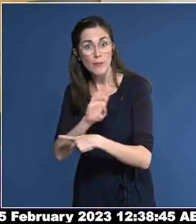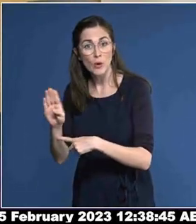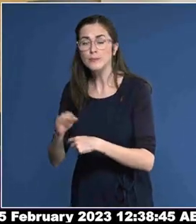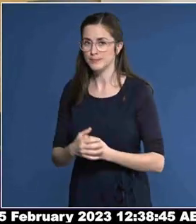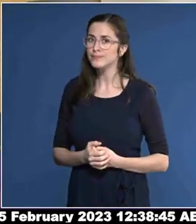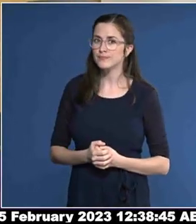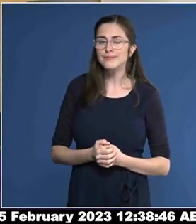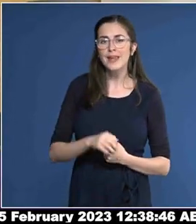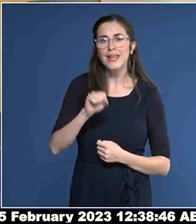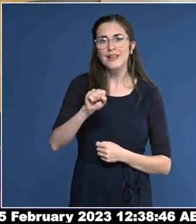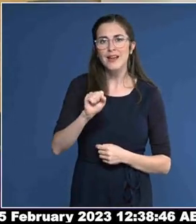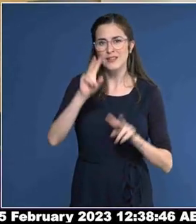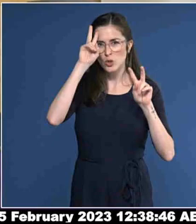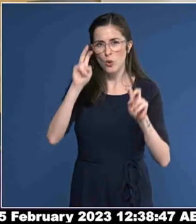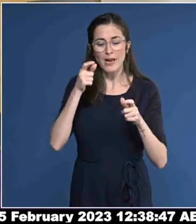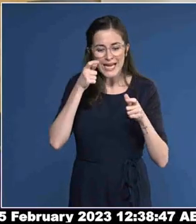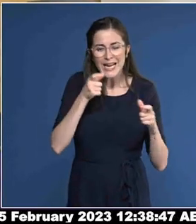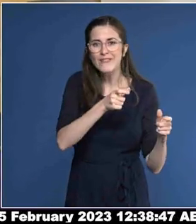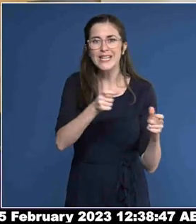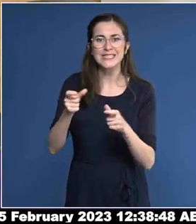It's quite a lengthy document. That is not available on our website.